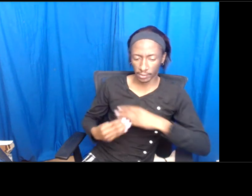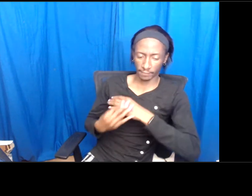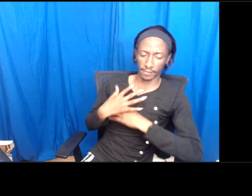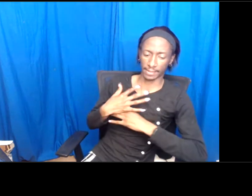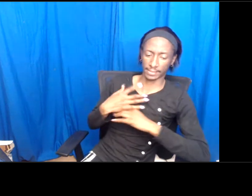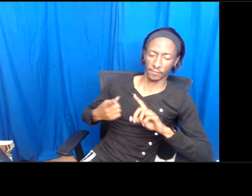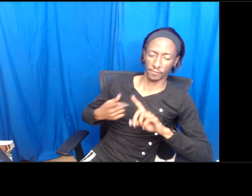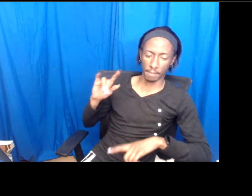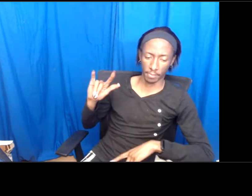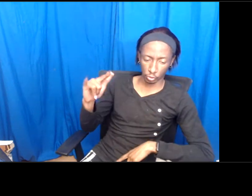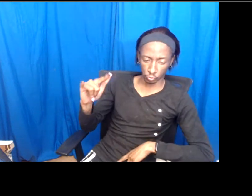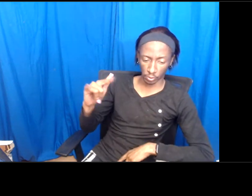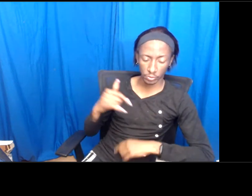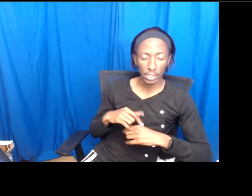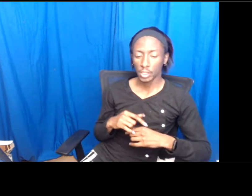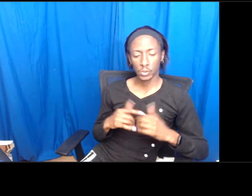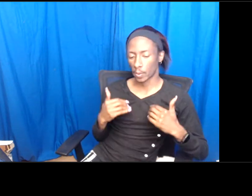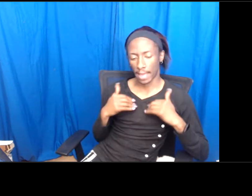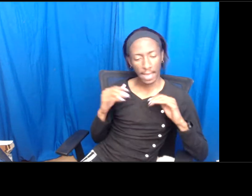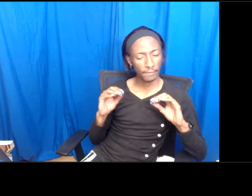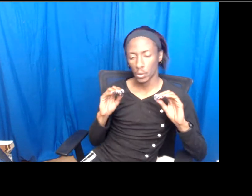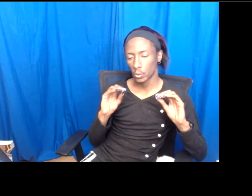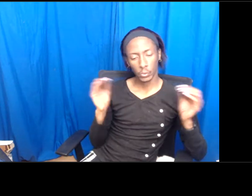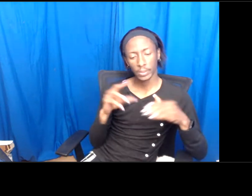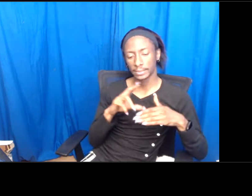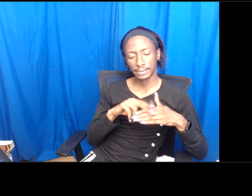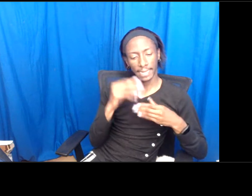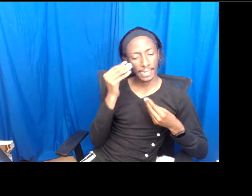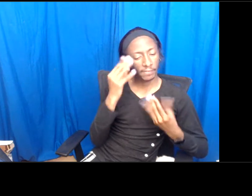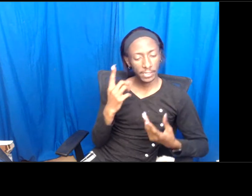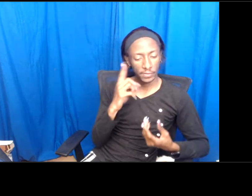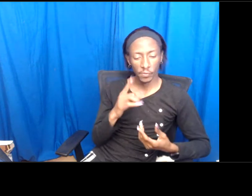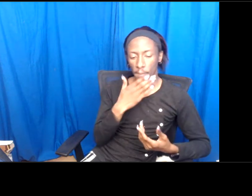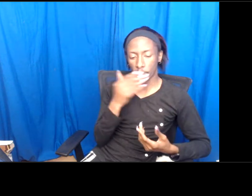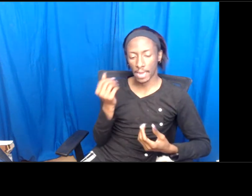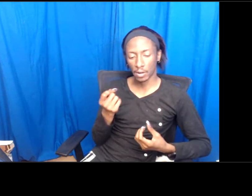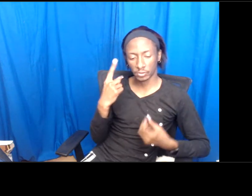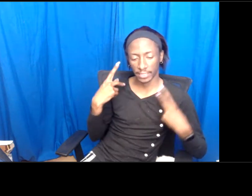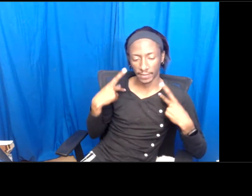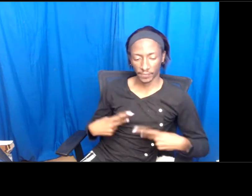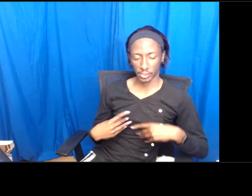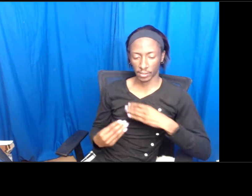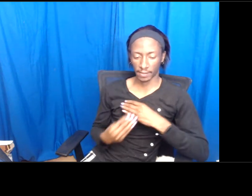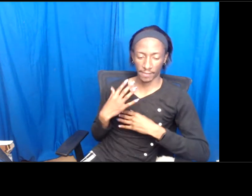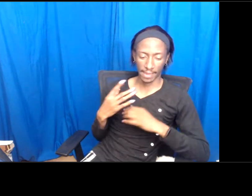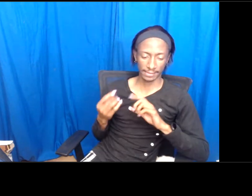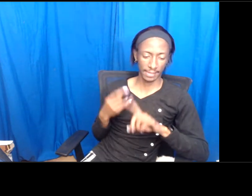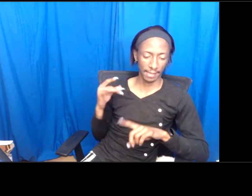So we don't have any tagged information to better understand physiological impacts of sea lions or Northern fur seals